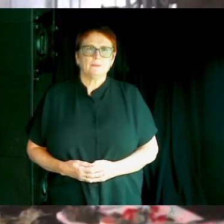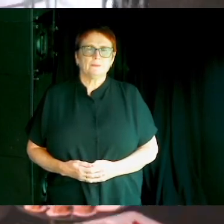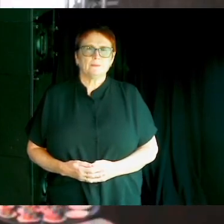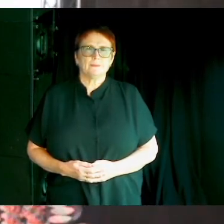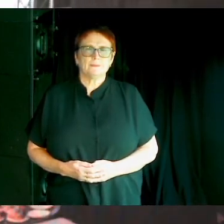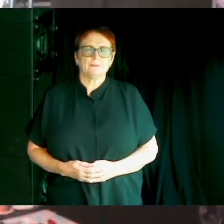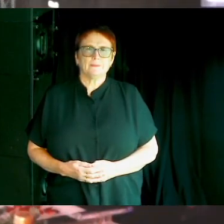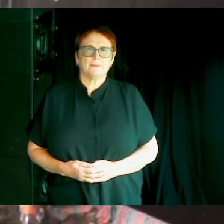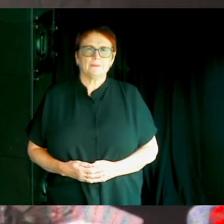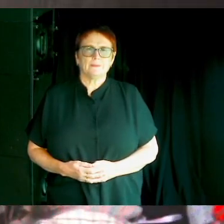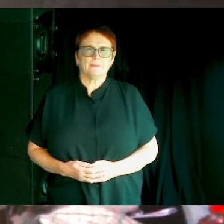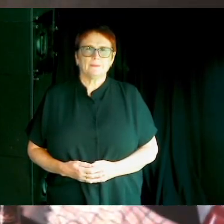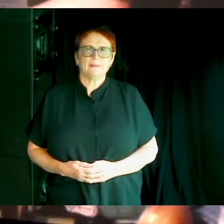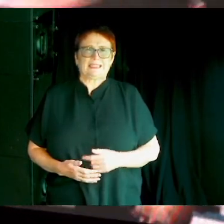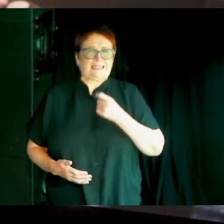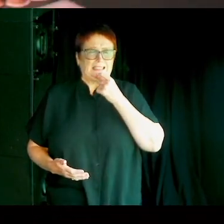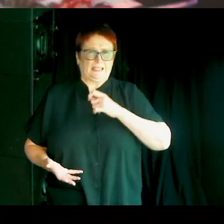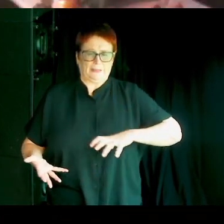all right so just a bit messy at the moment whoops